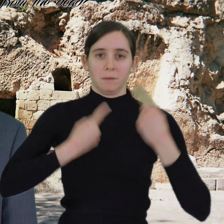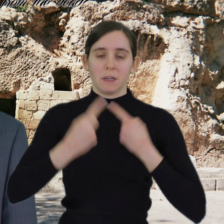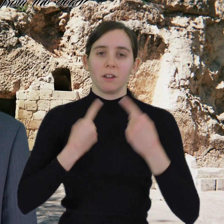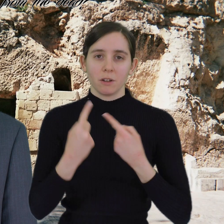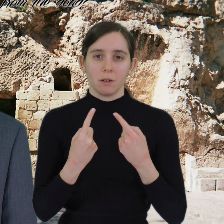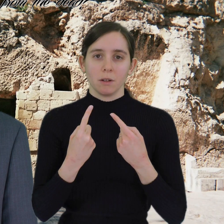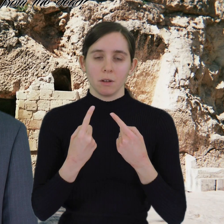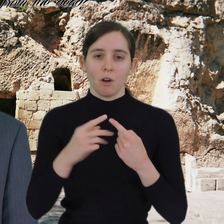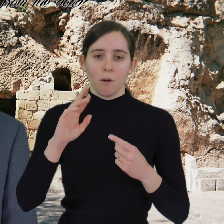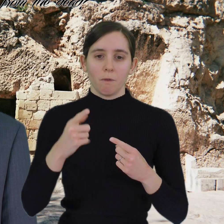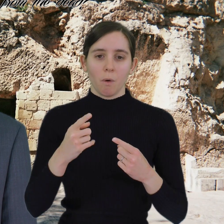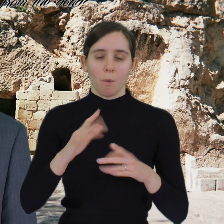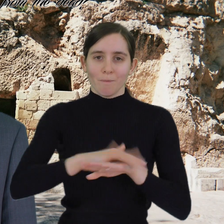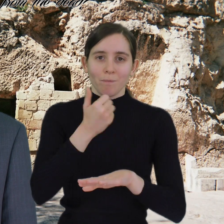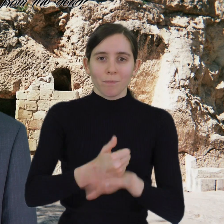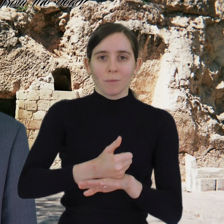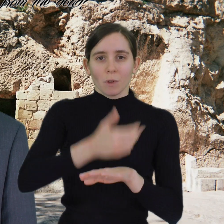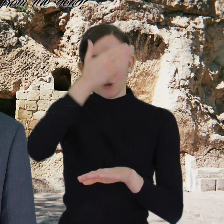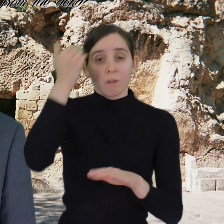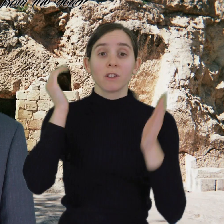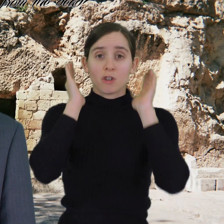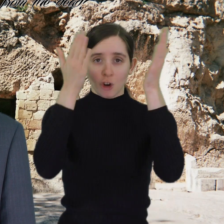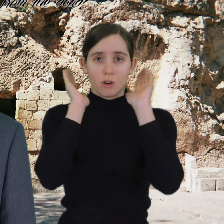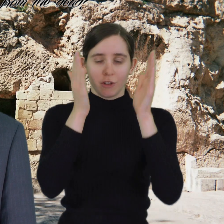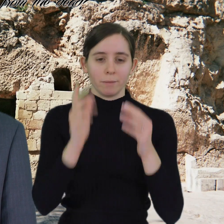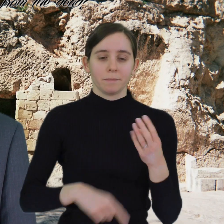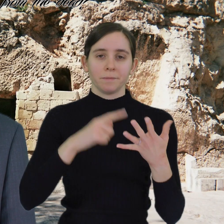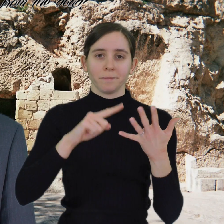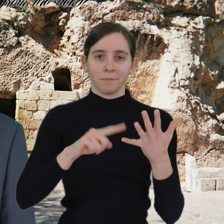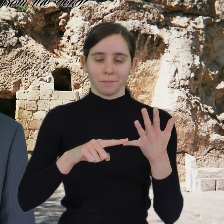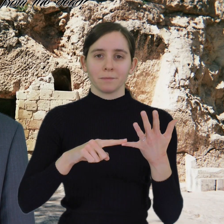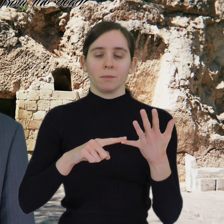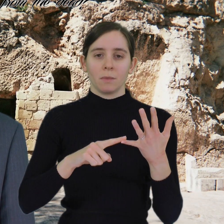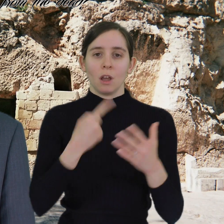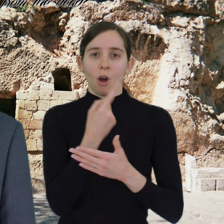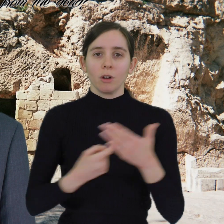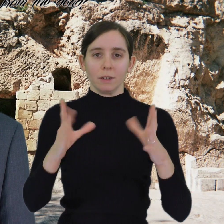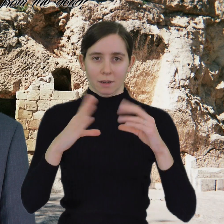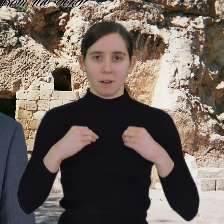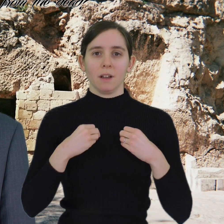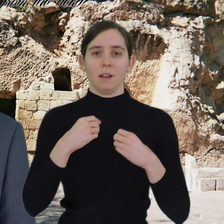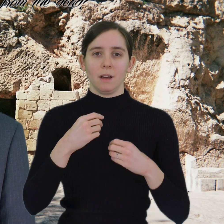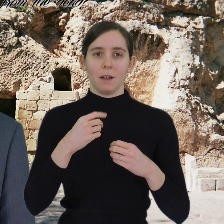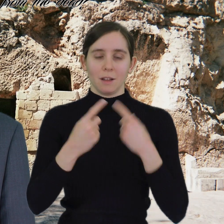for the beginning of the Christian church. 5. It is the only reasonable explanation